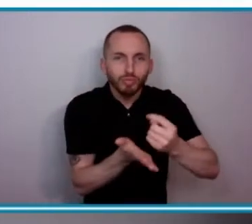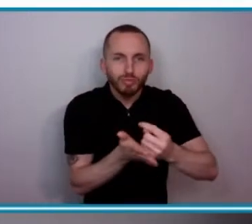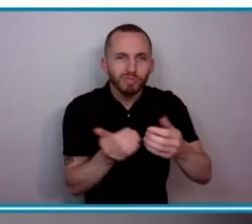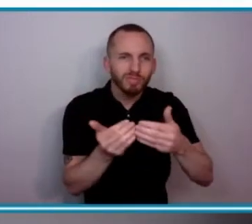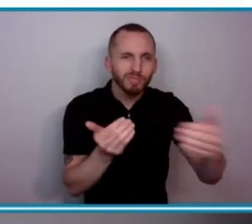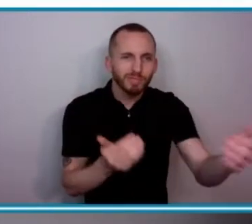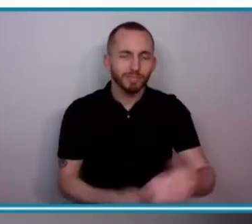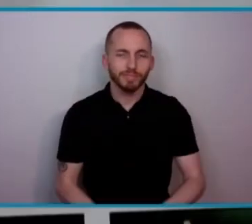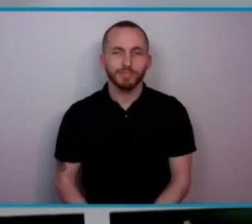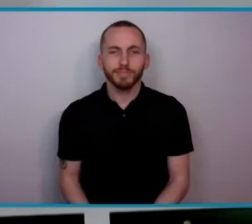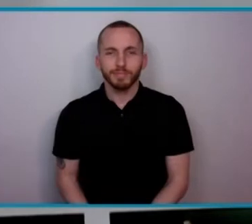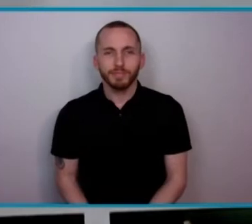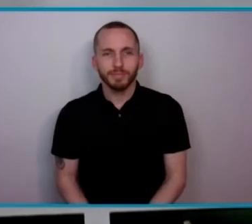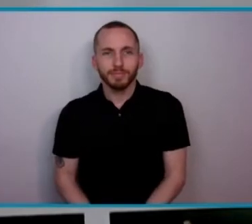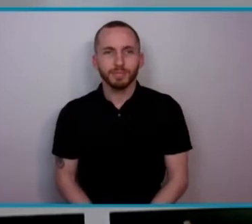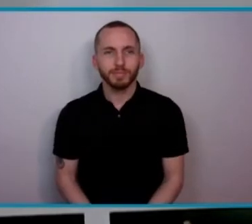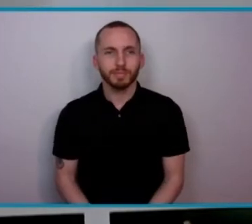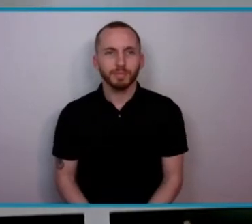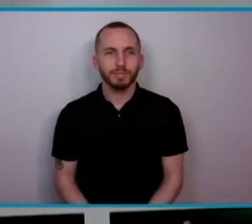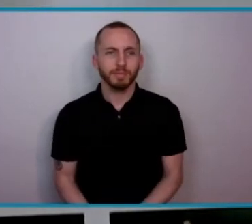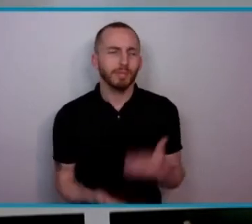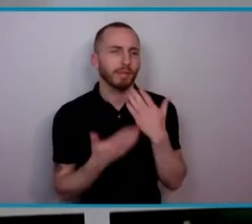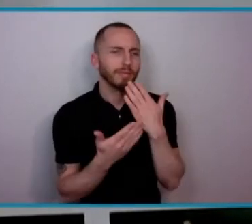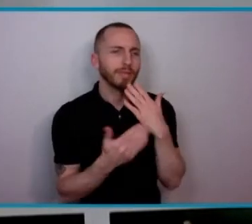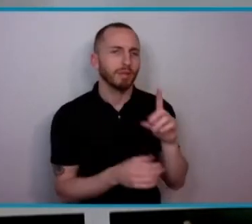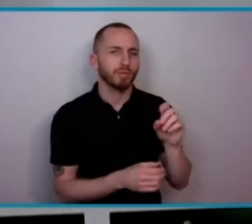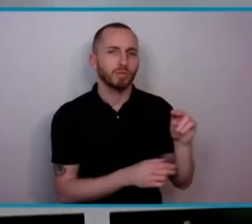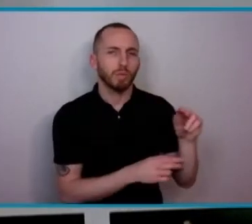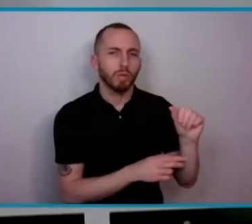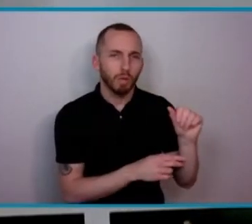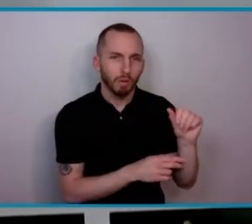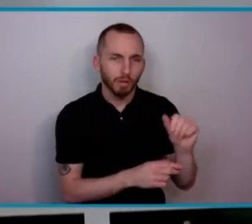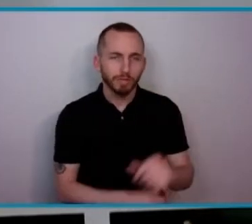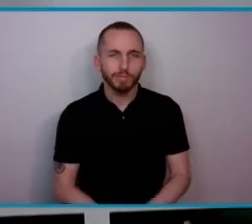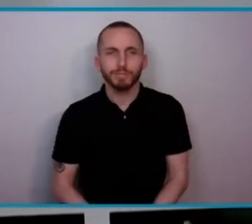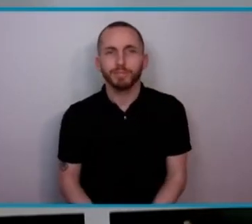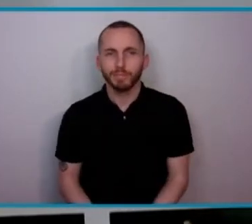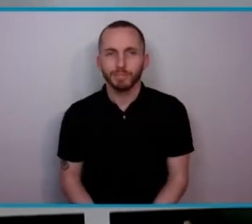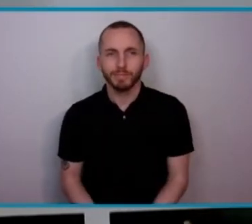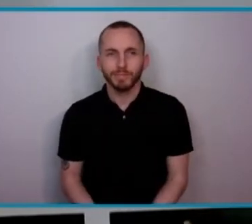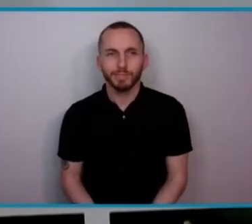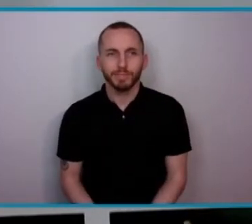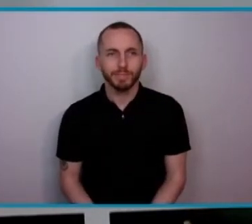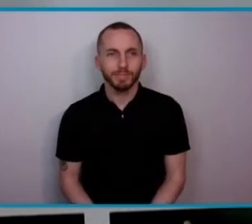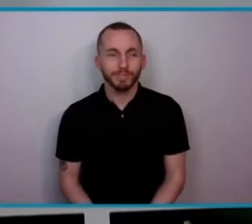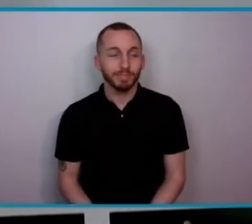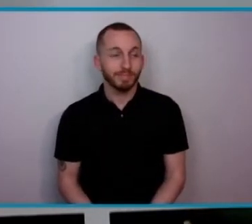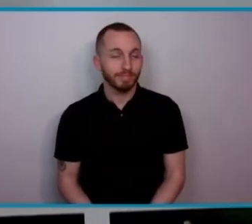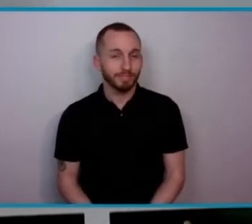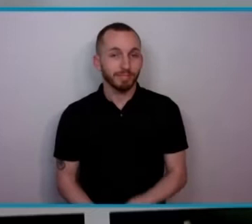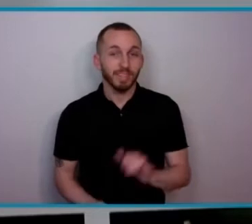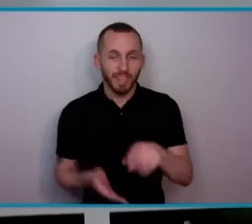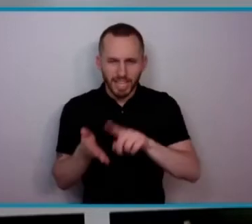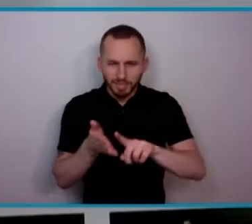Yeah so the RFA for the music therapy studies was specifically focused on examining music